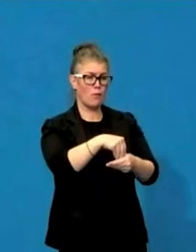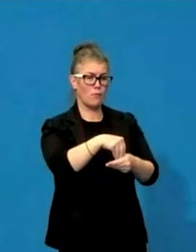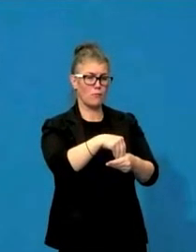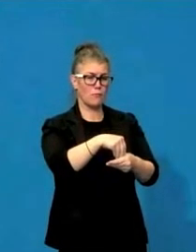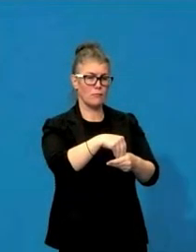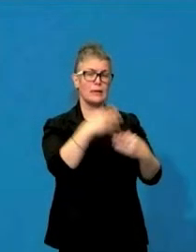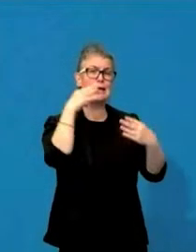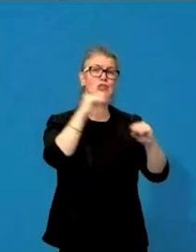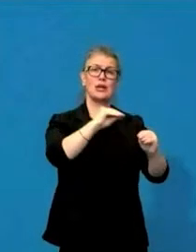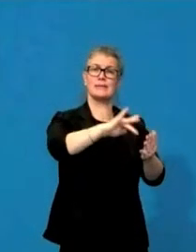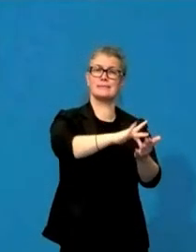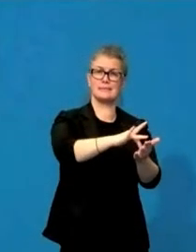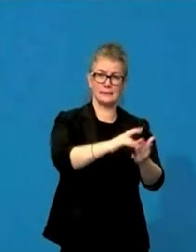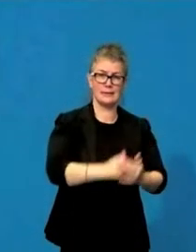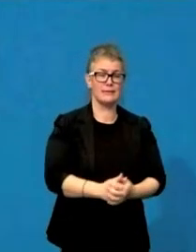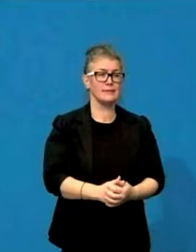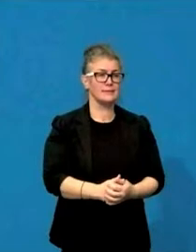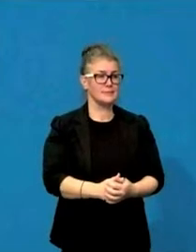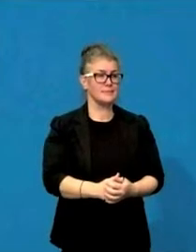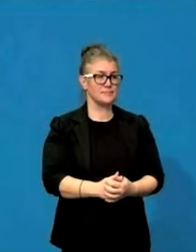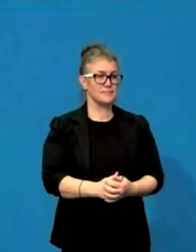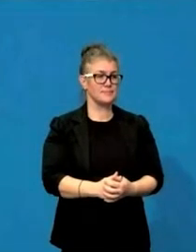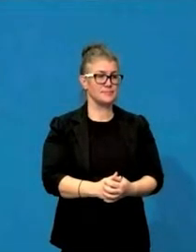here, Karrayili, was a lecturer there.